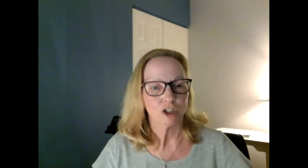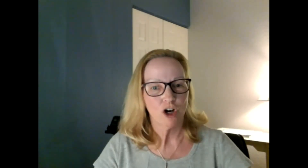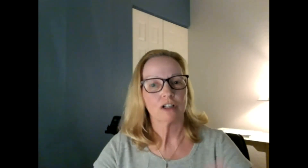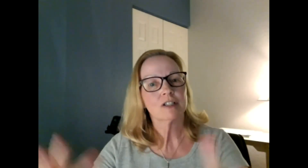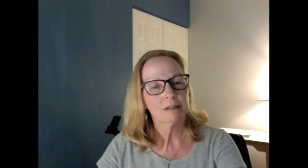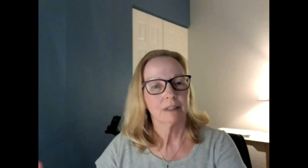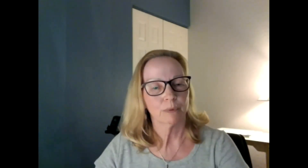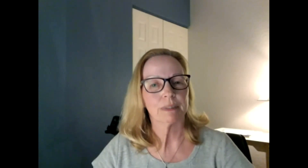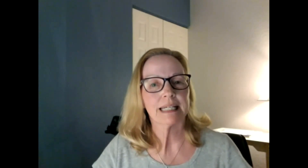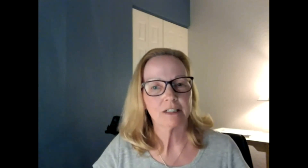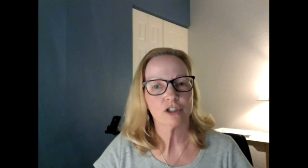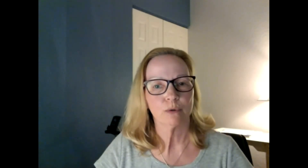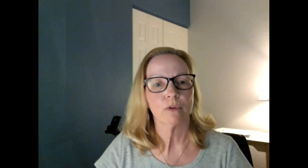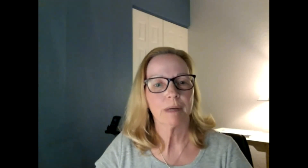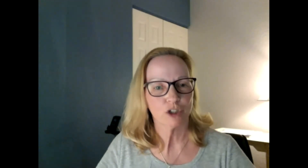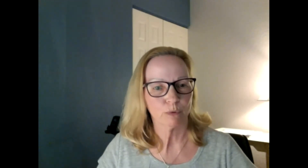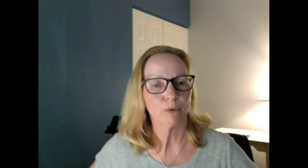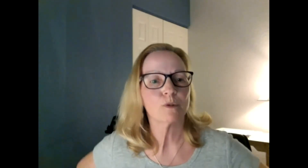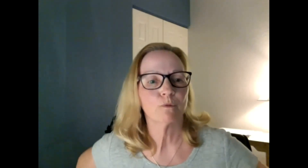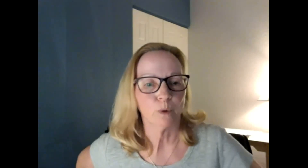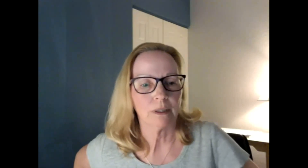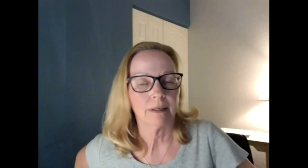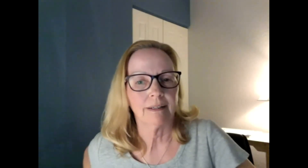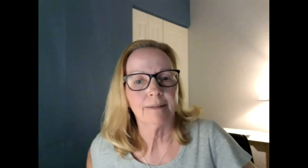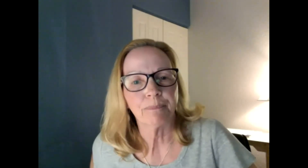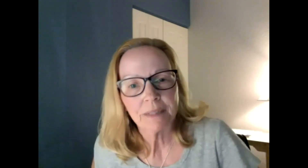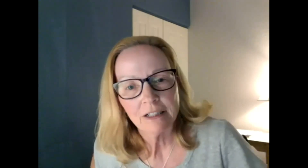on carts that we would take to patient rooms for